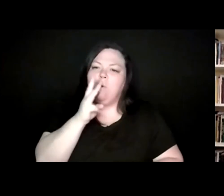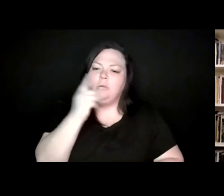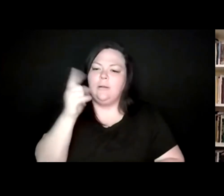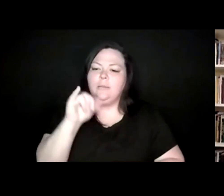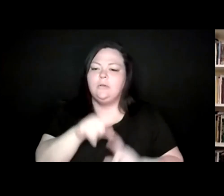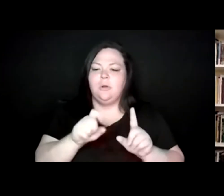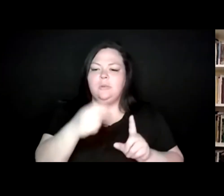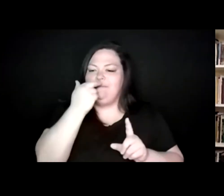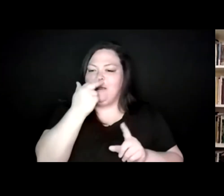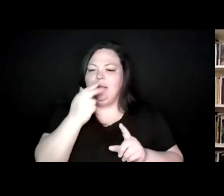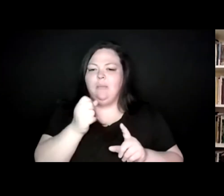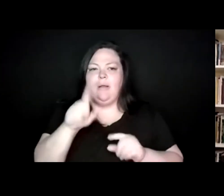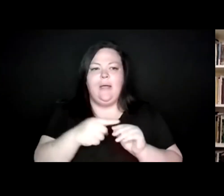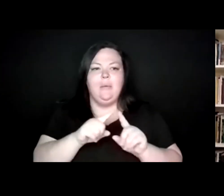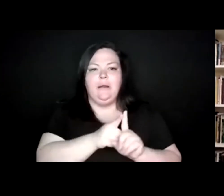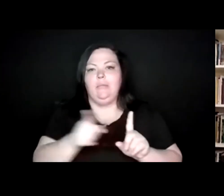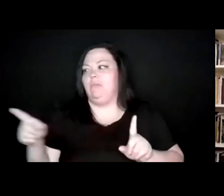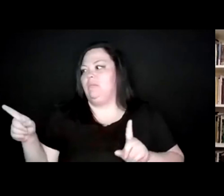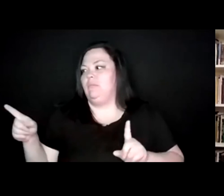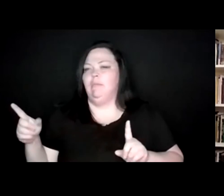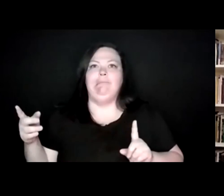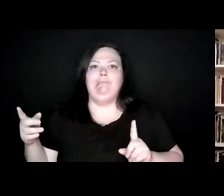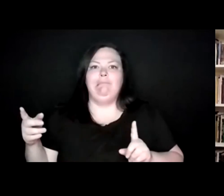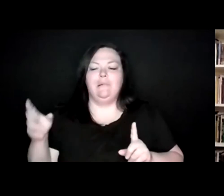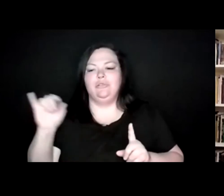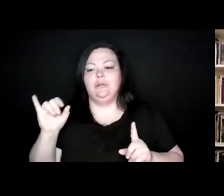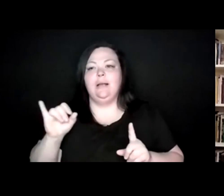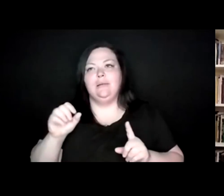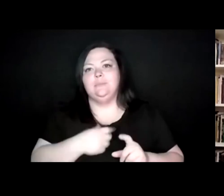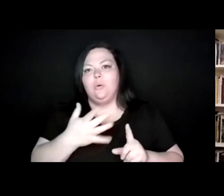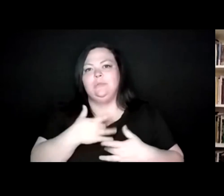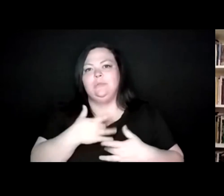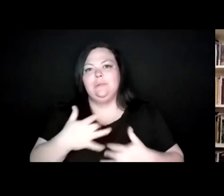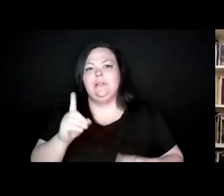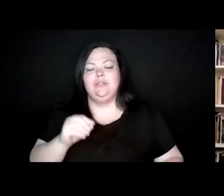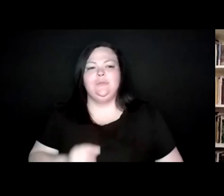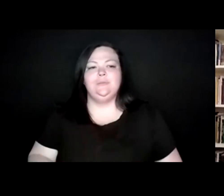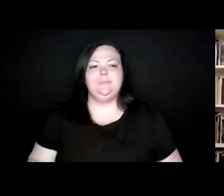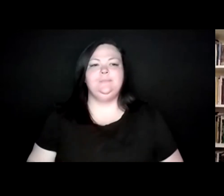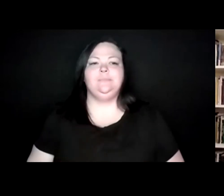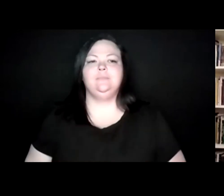that and it went in another direction as as poems do, um, touching on the moment I was